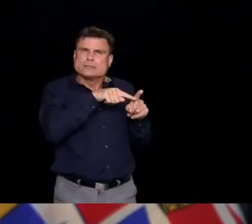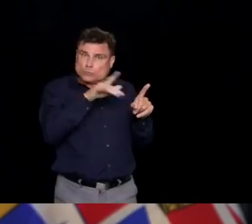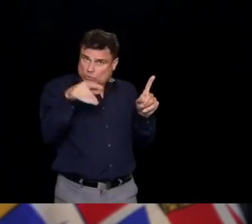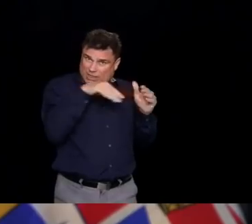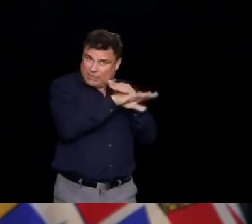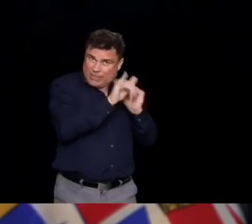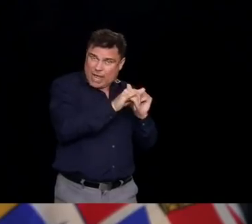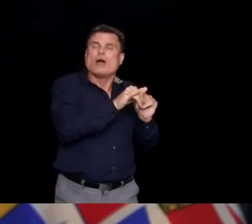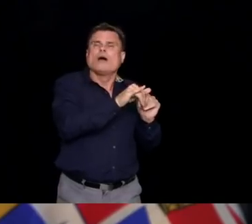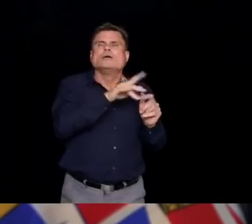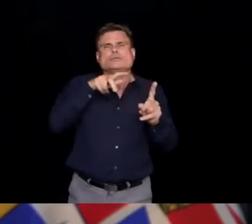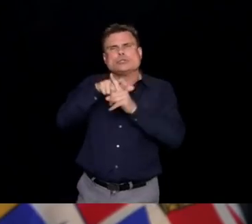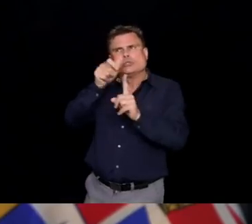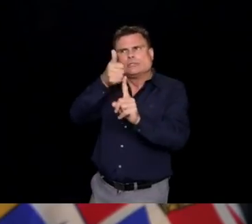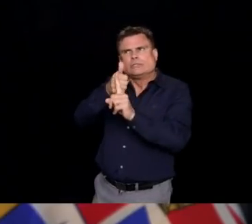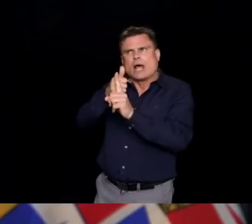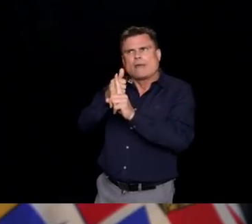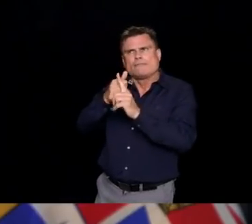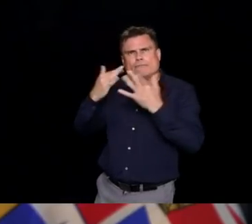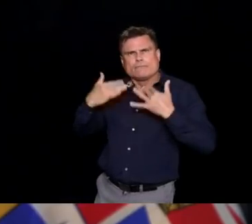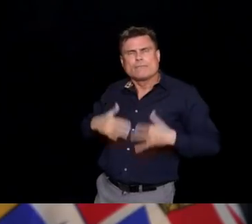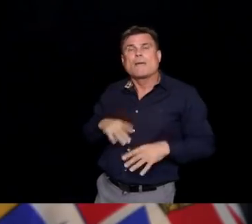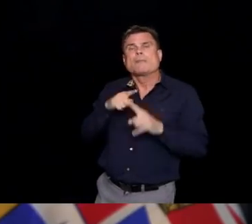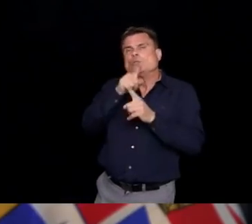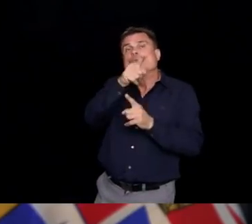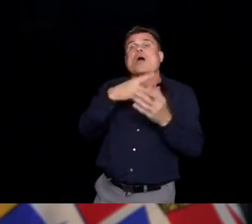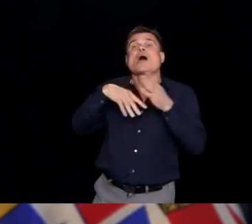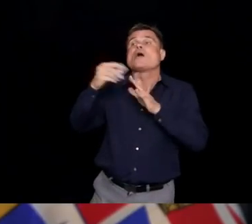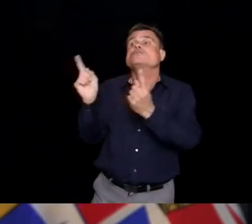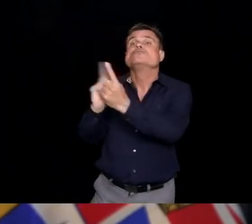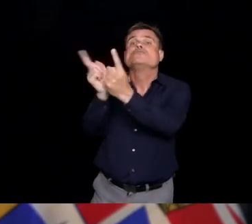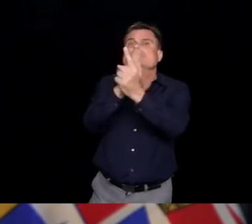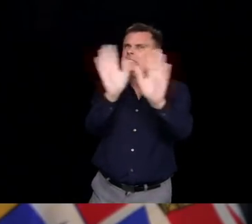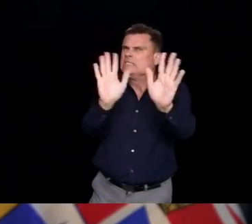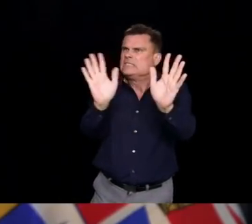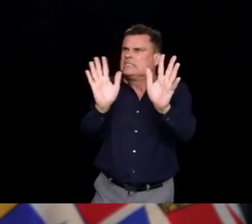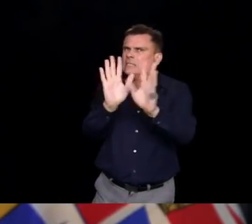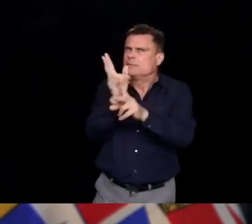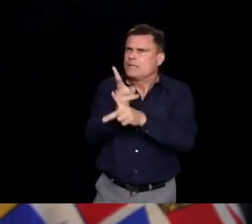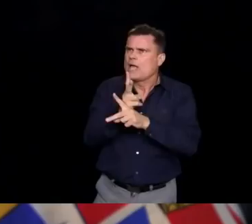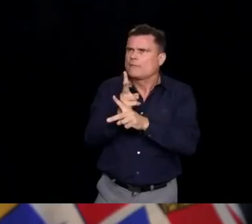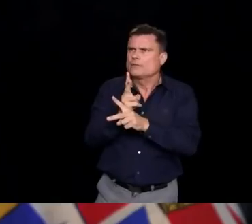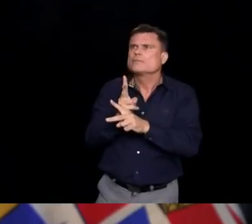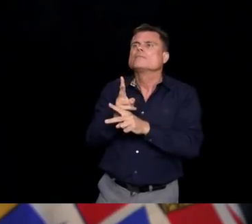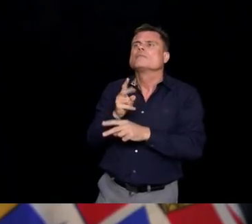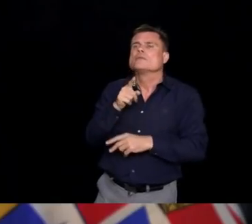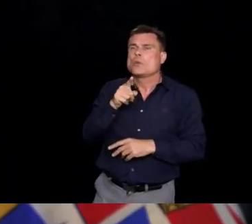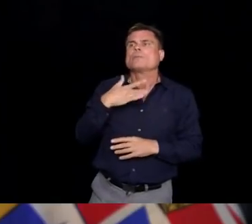So as a precaution, anyone who may have been exposed as required, we need you, to monitor yourself carefully for any symptoms.